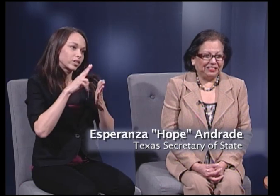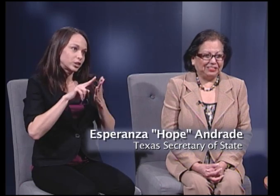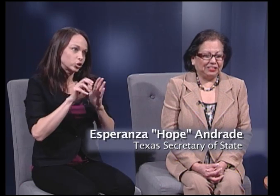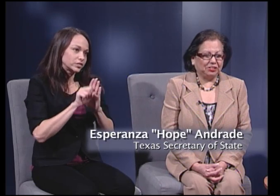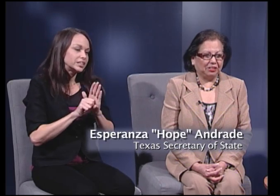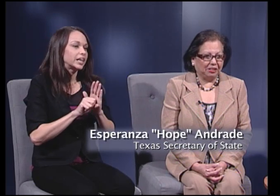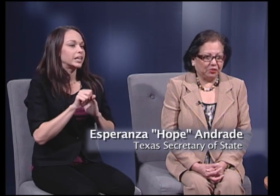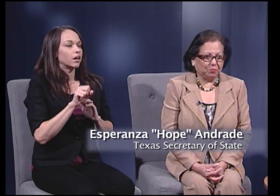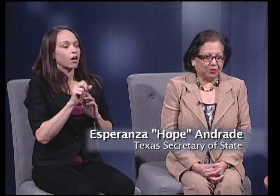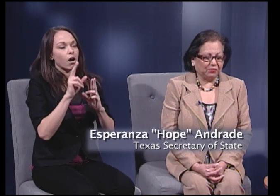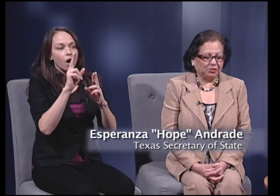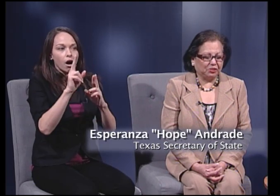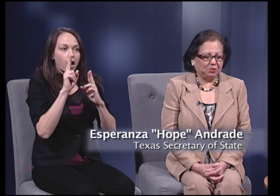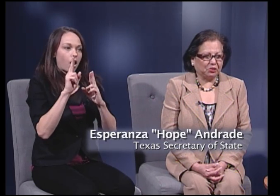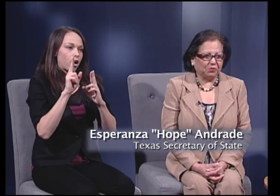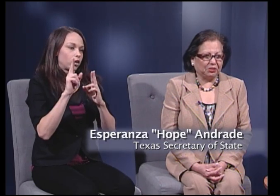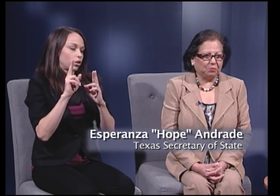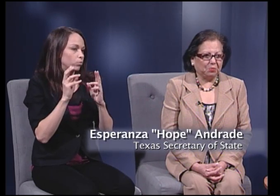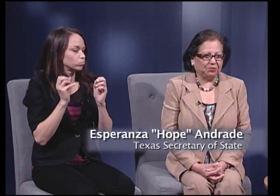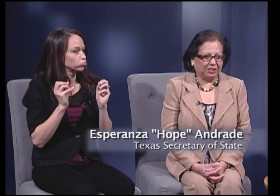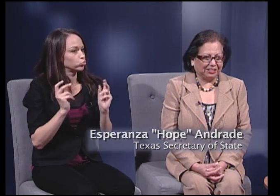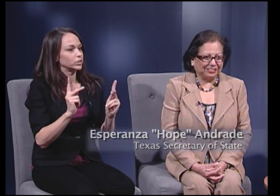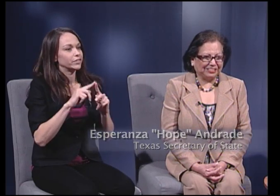It is such an honor and a privilege to be serving the people of Texas.